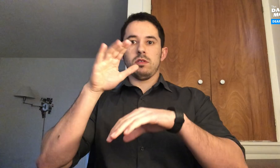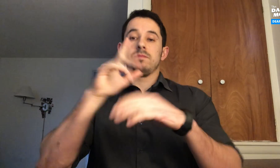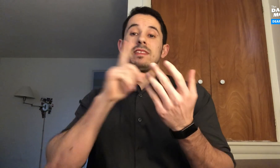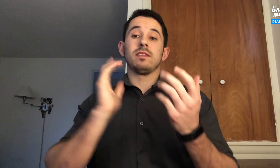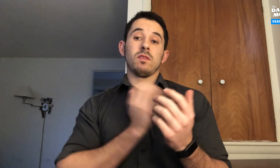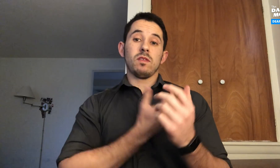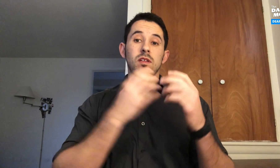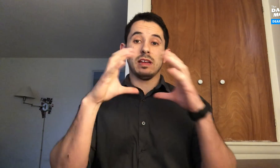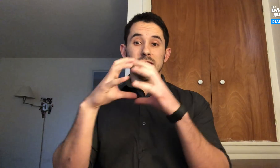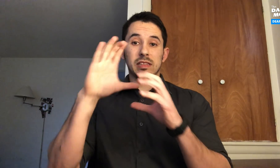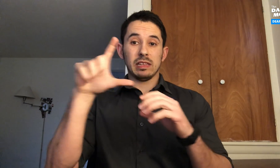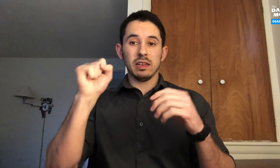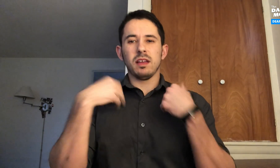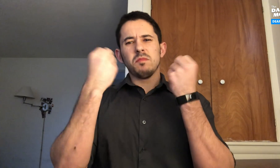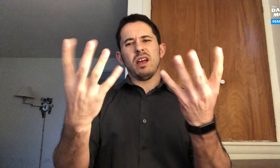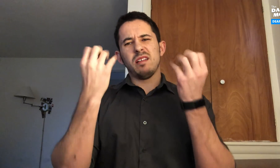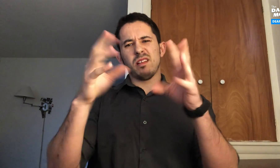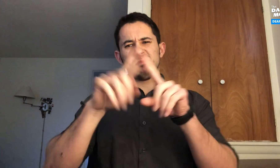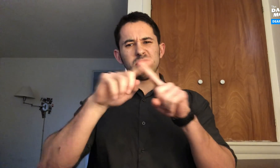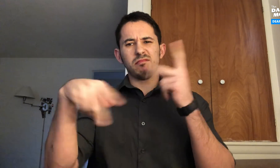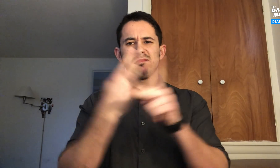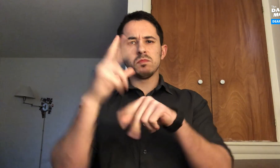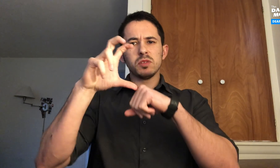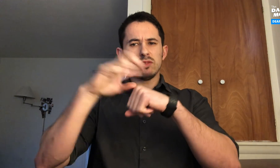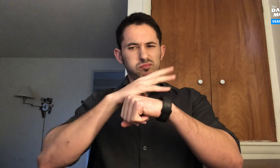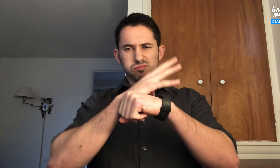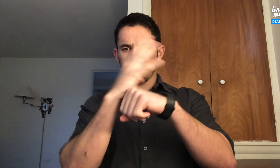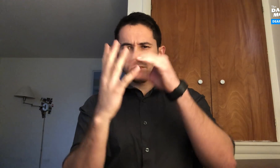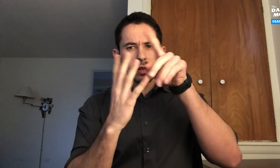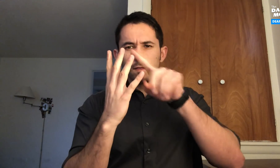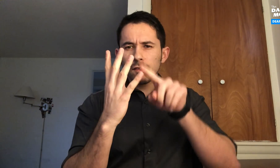Our cells have many different kinds of cell receptors